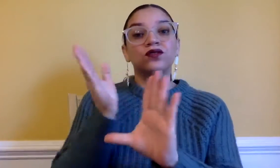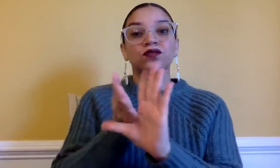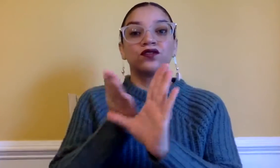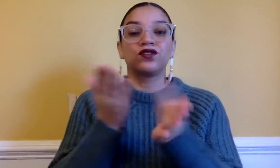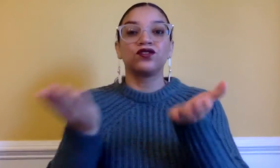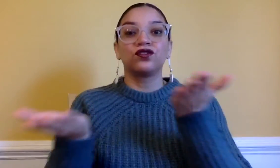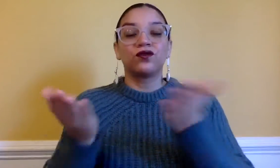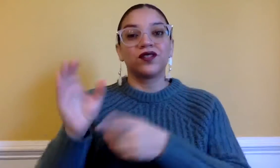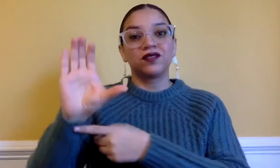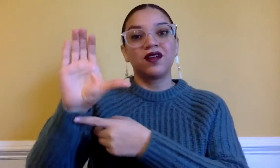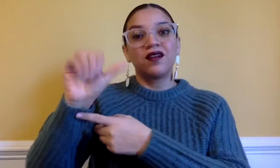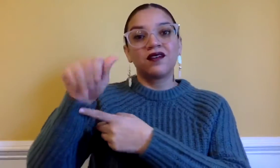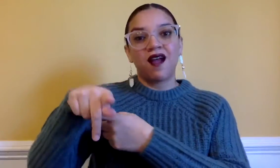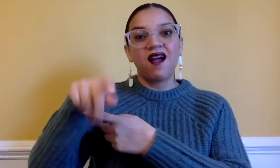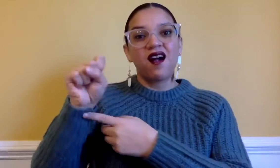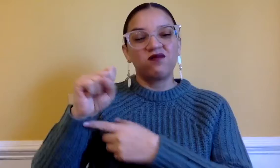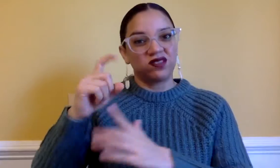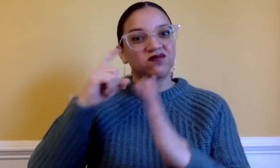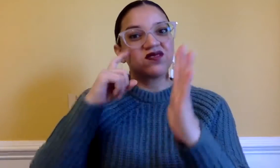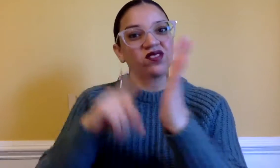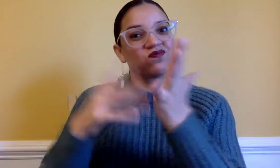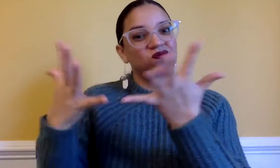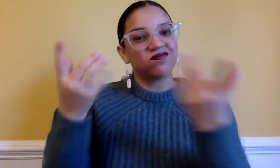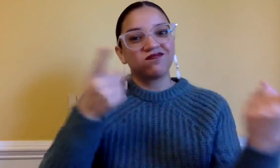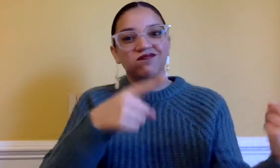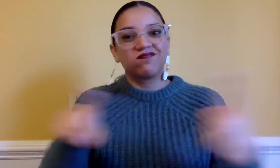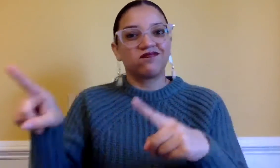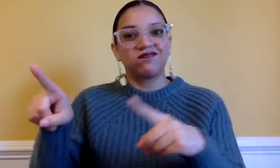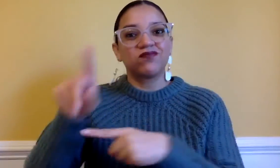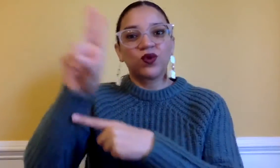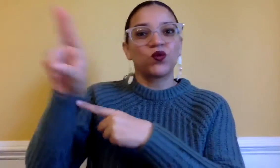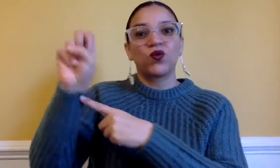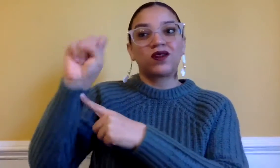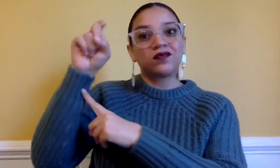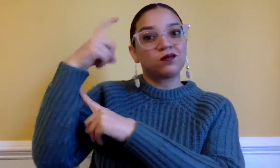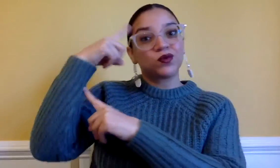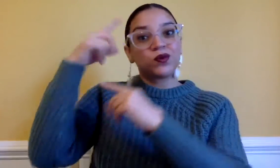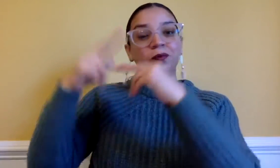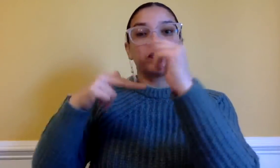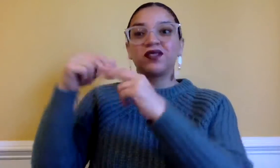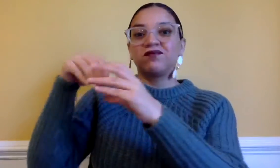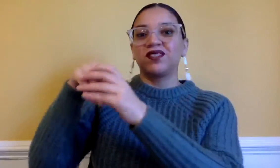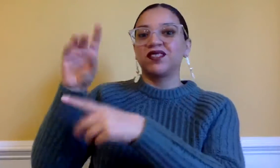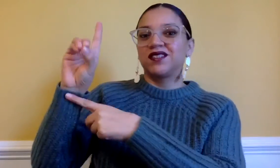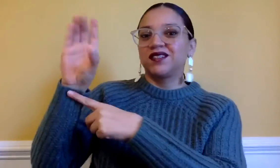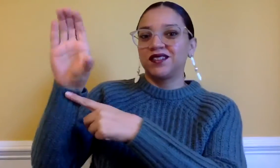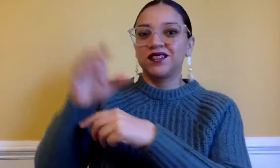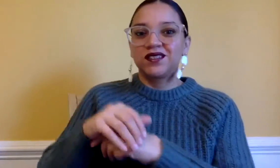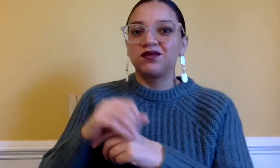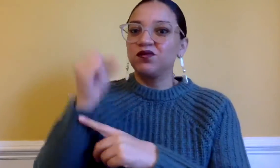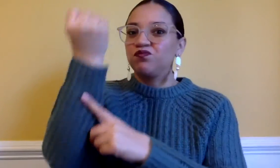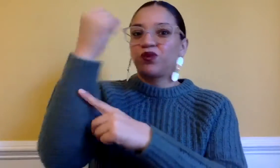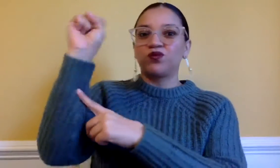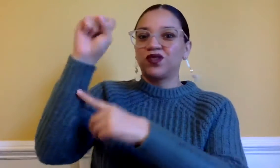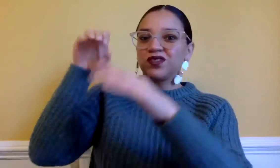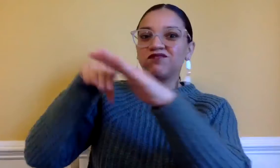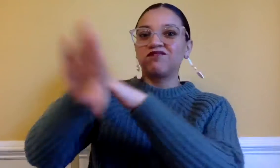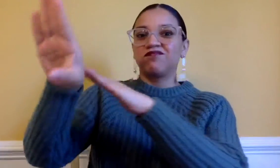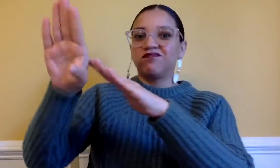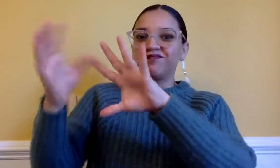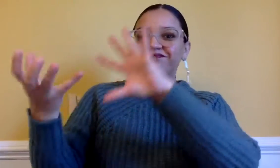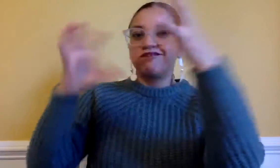Counseling and Psychological Services (CAPS) acknowledge the situation that is happening in the US Capitol building in DC with the protesters breaking in.